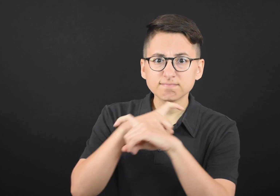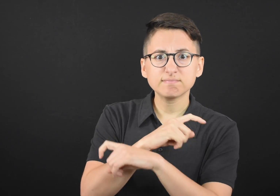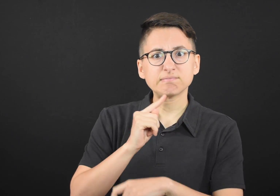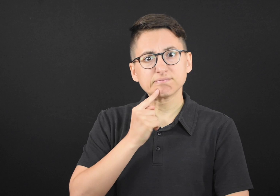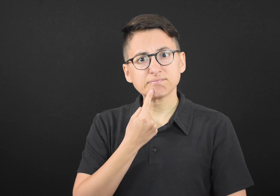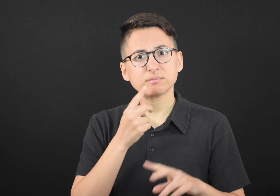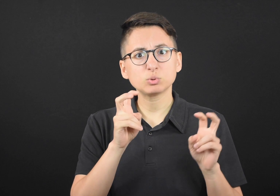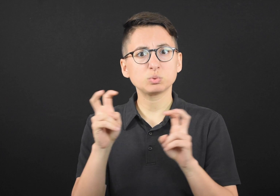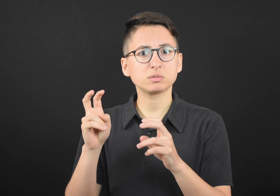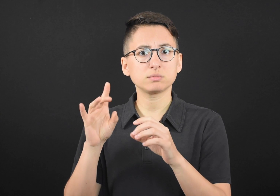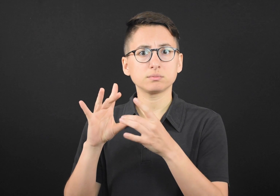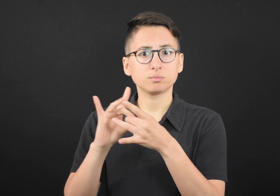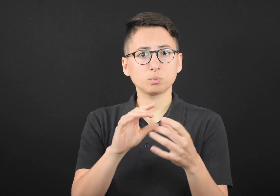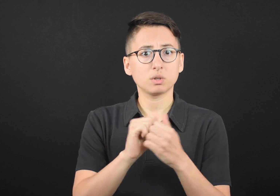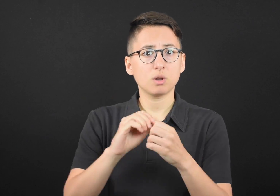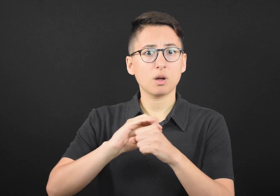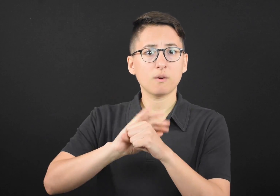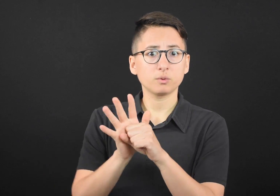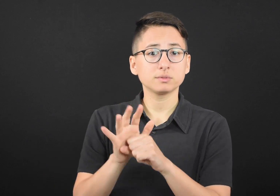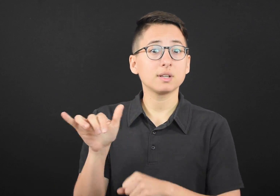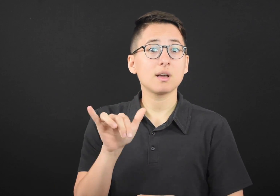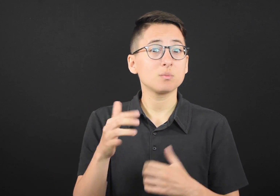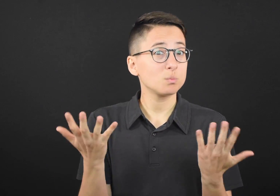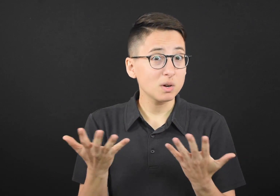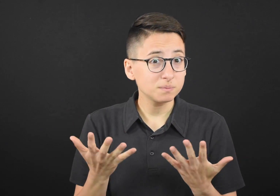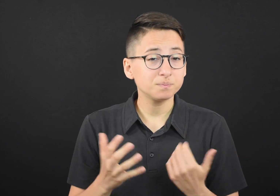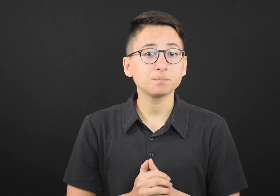multisystem inflammatory syndrome in children